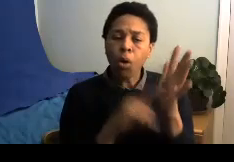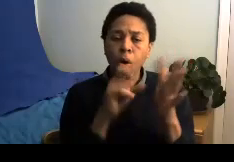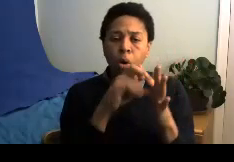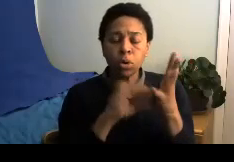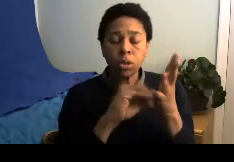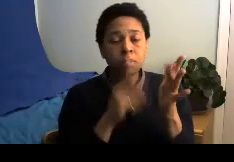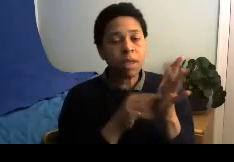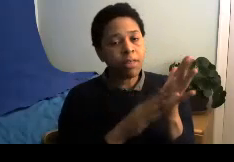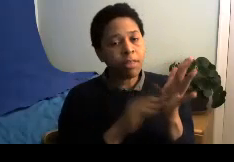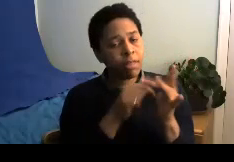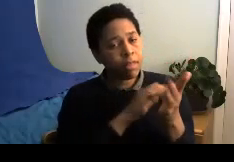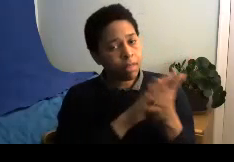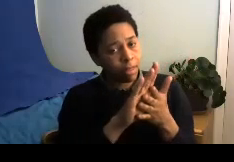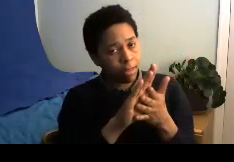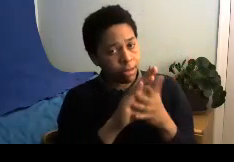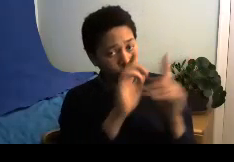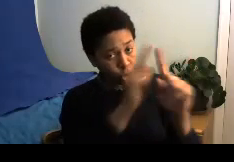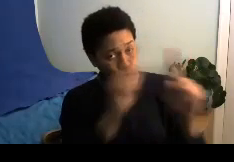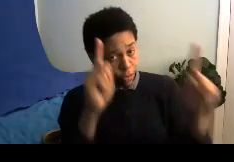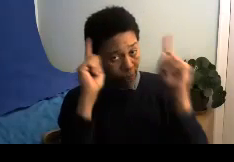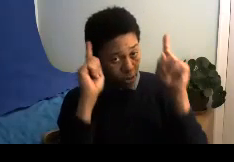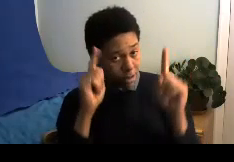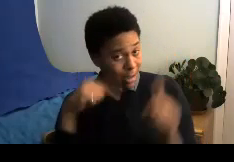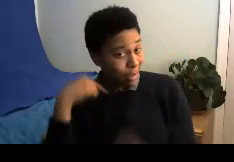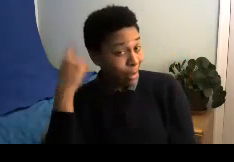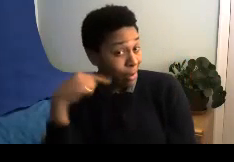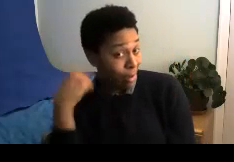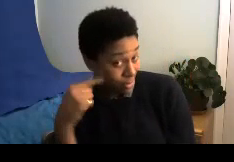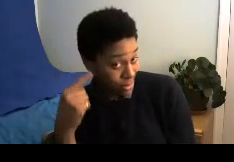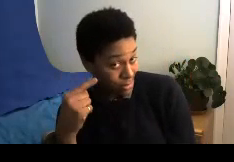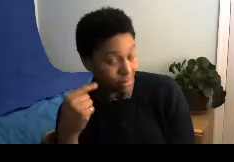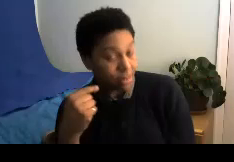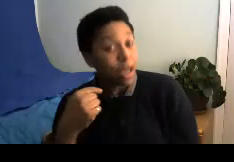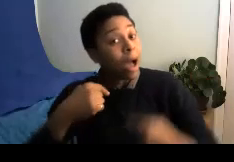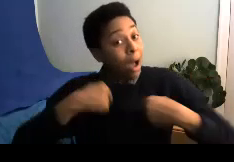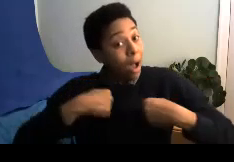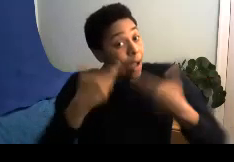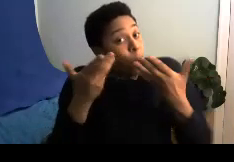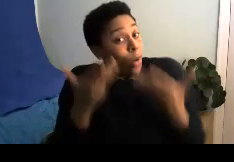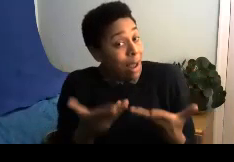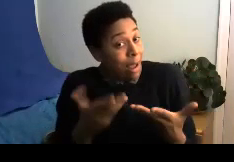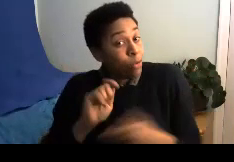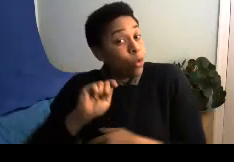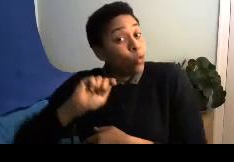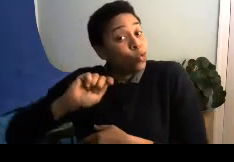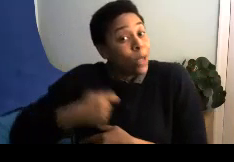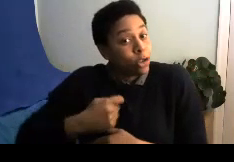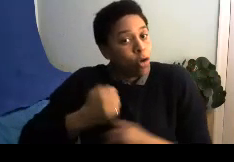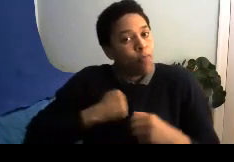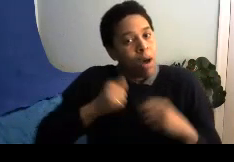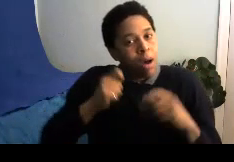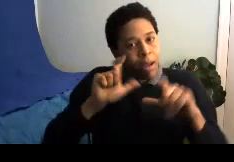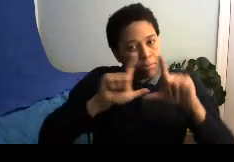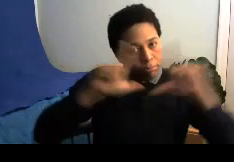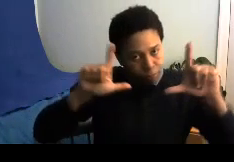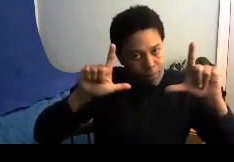more ado then, I'm going to switch off my camera and my microphone. And I'm going to hand over to Paul, who's going